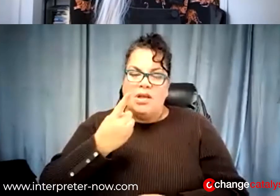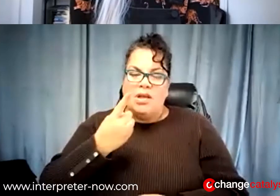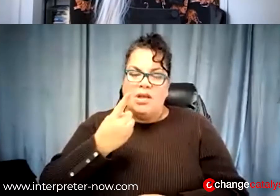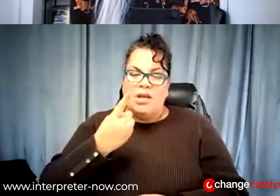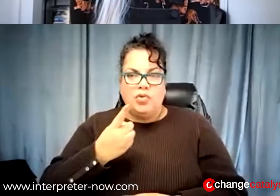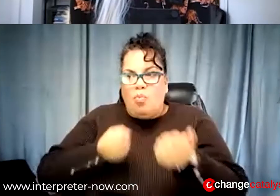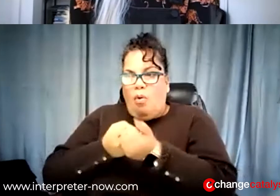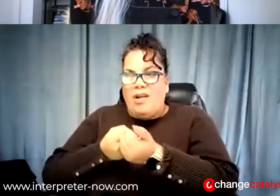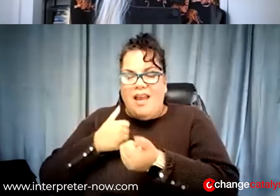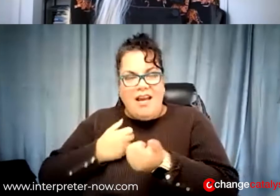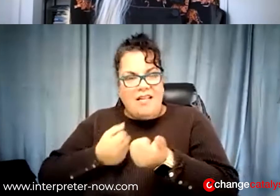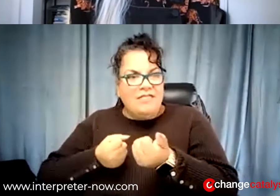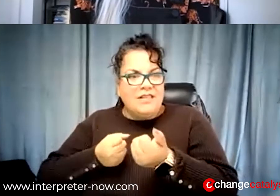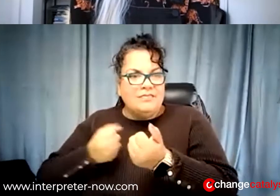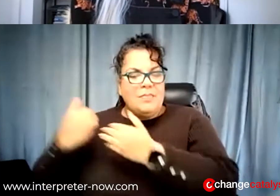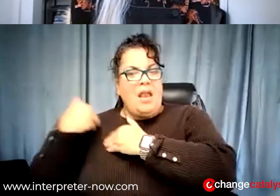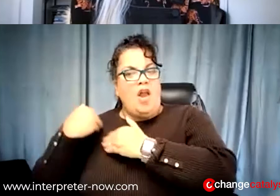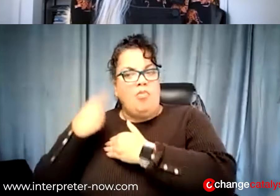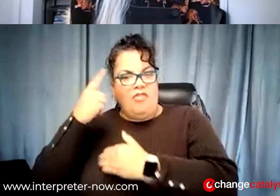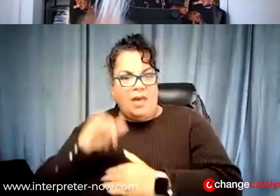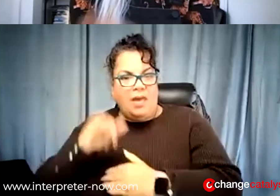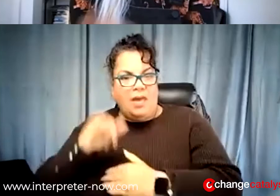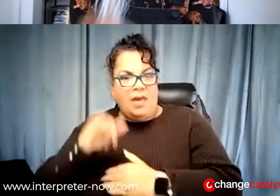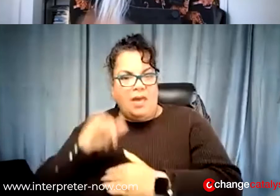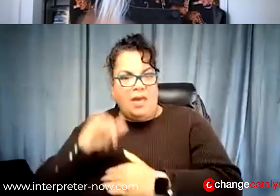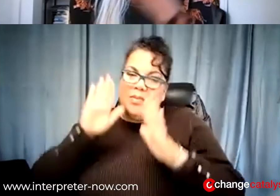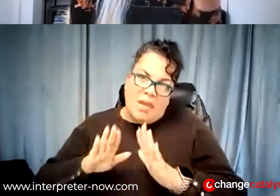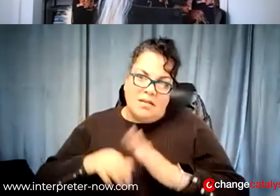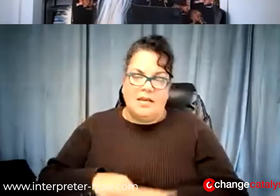for, and that's been really amazing.